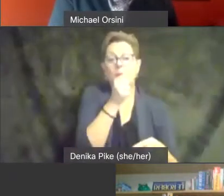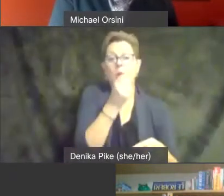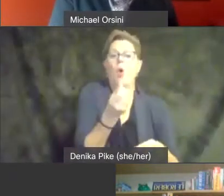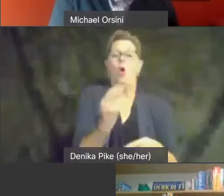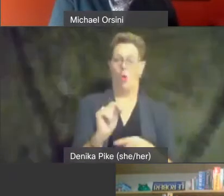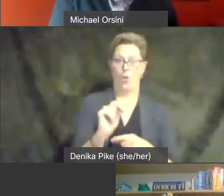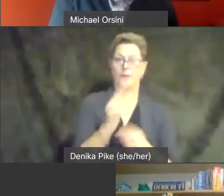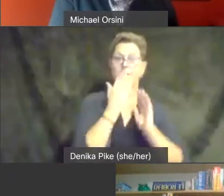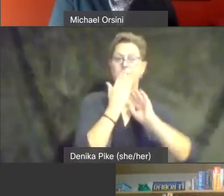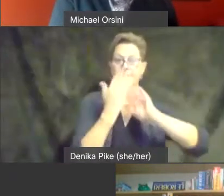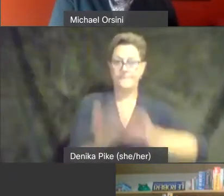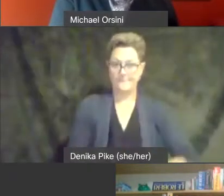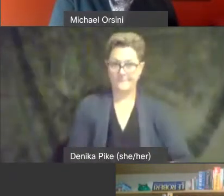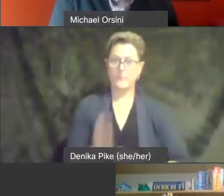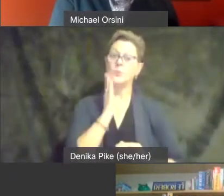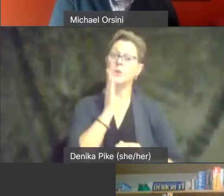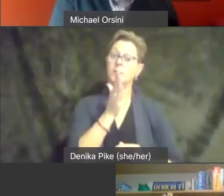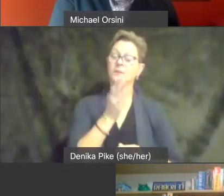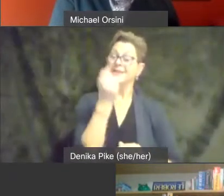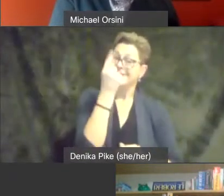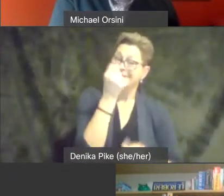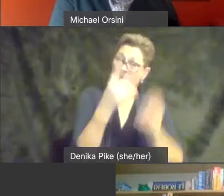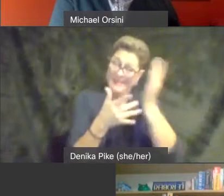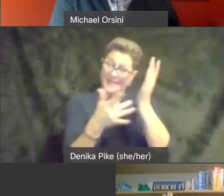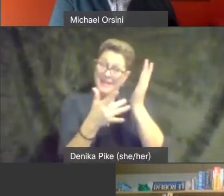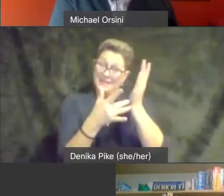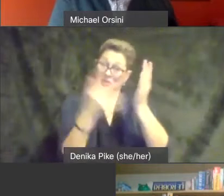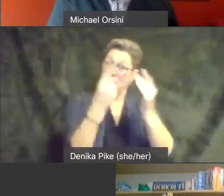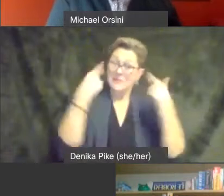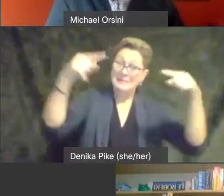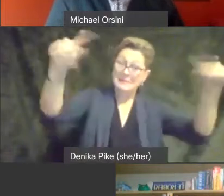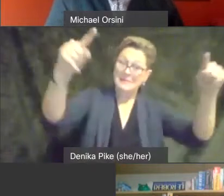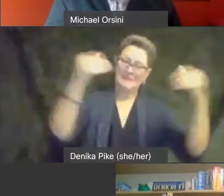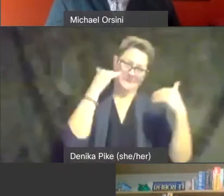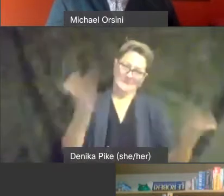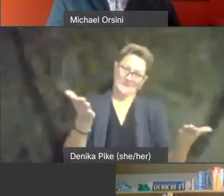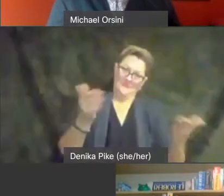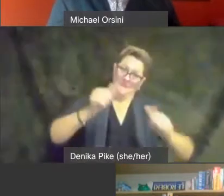Now, there's always a possibility that technology won't be helpful to us, but that's what we're going to try to do.